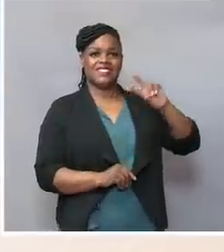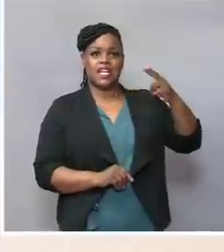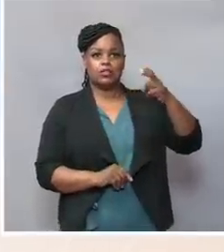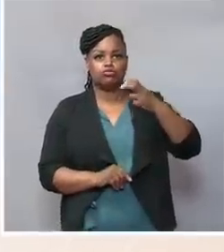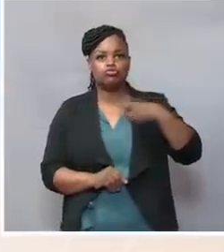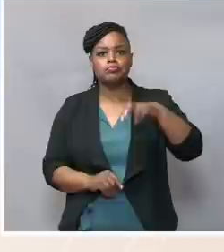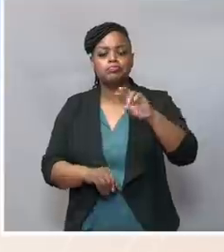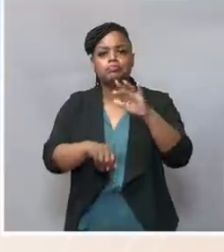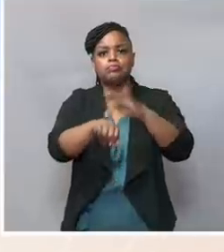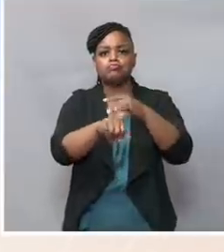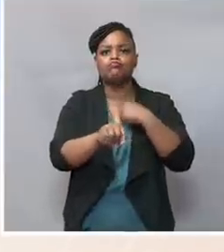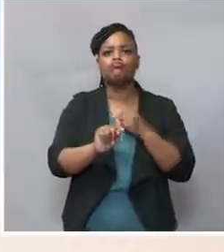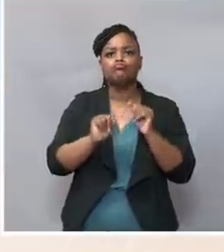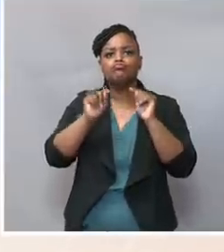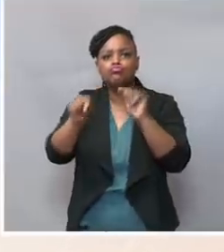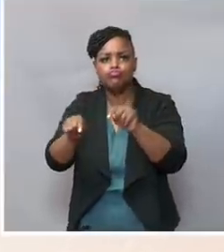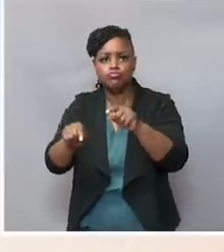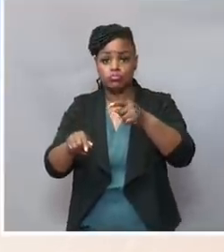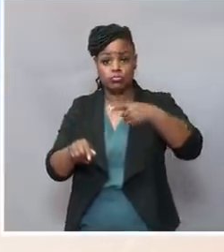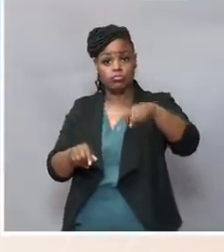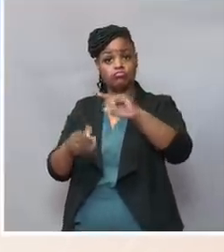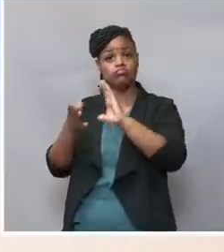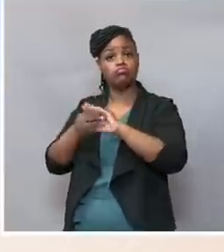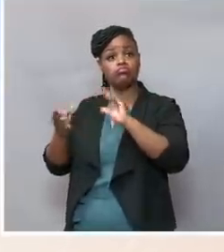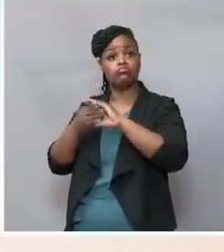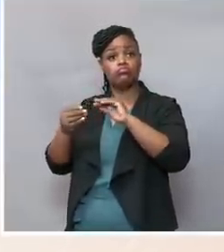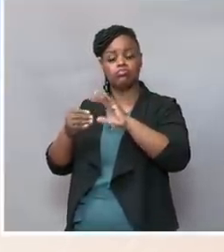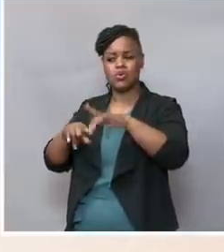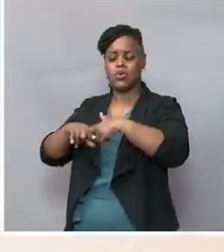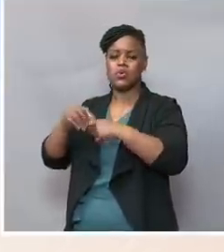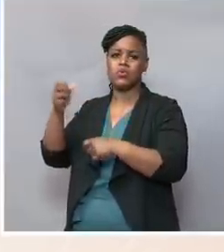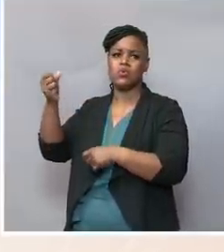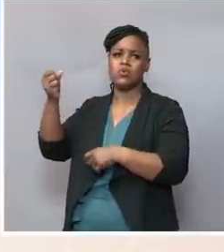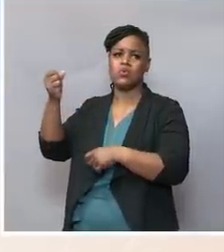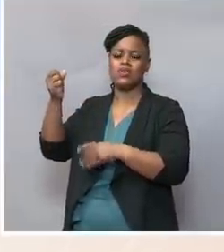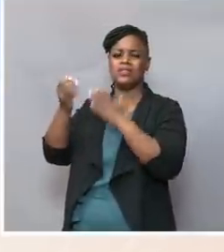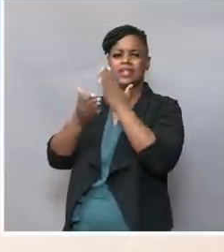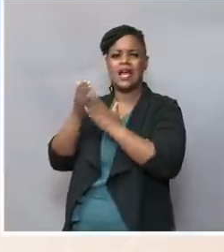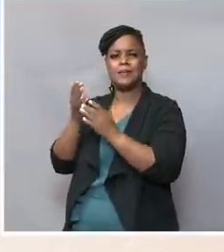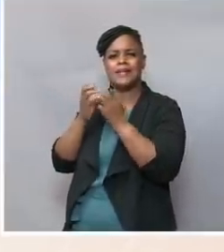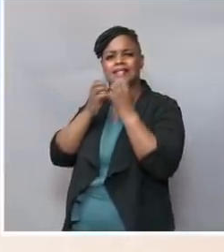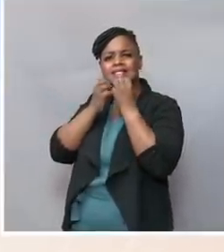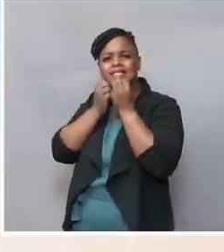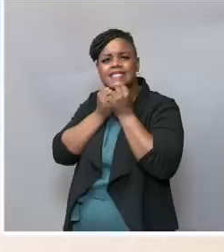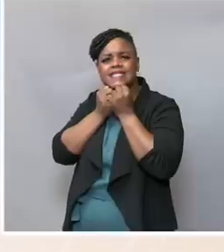to pour some of their most honored tribal traditions in order to protect the public health of his community